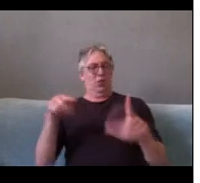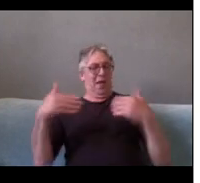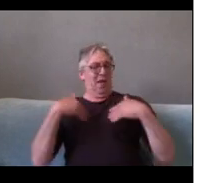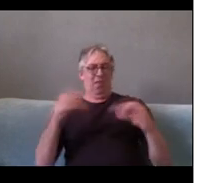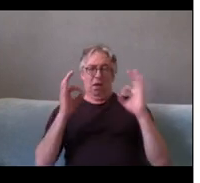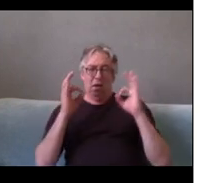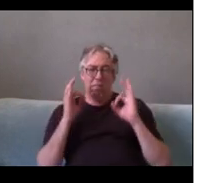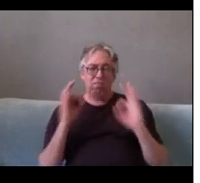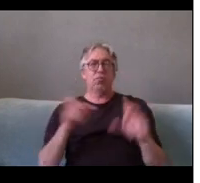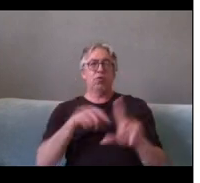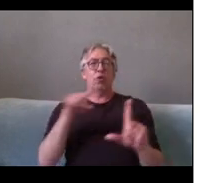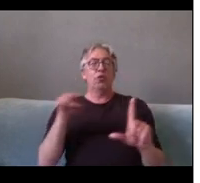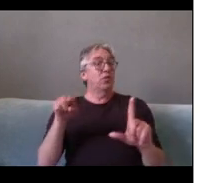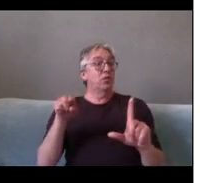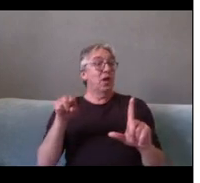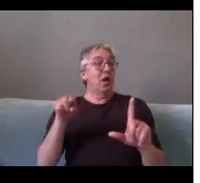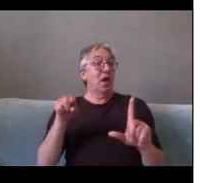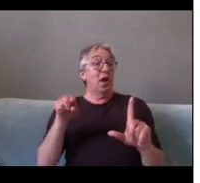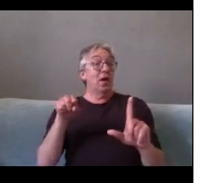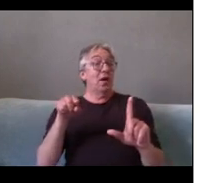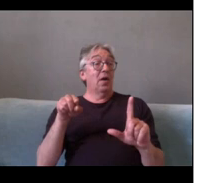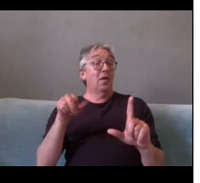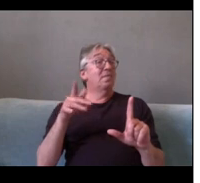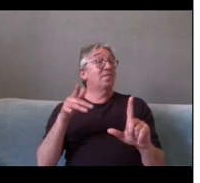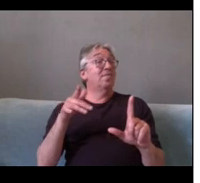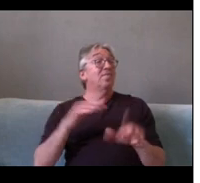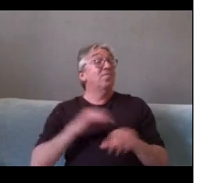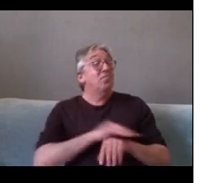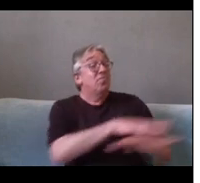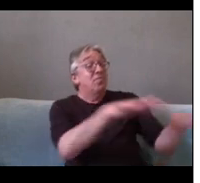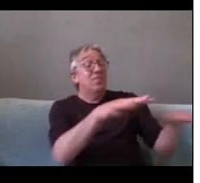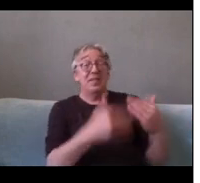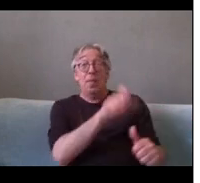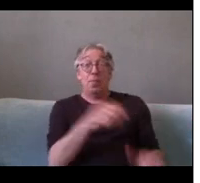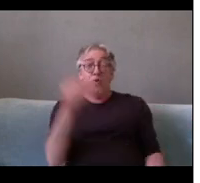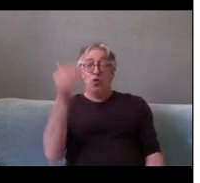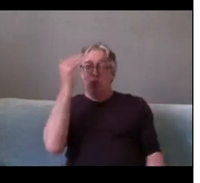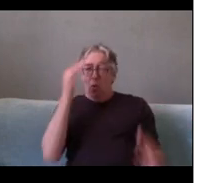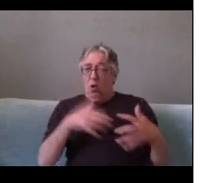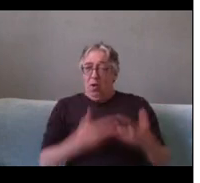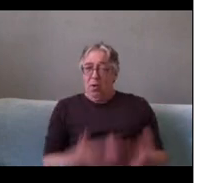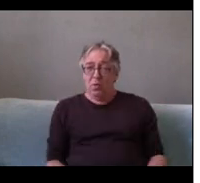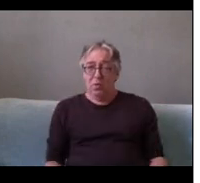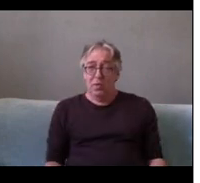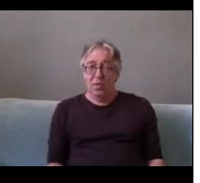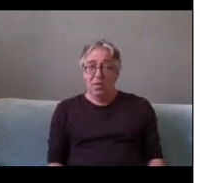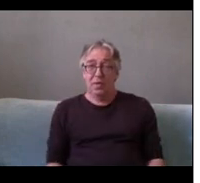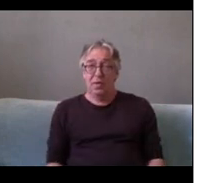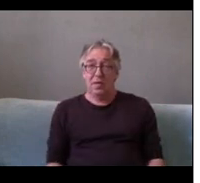how will the consumers access it, and at the same time upholding the essence of data protection?